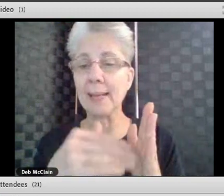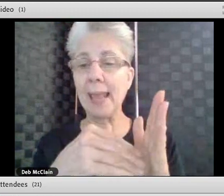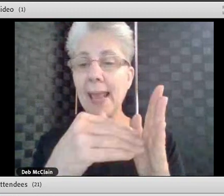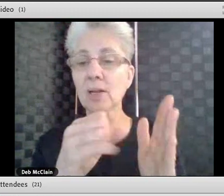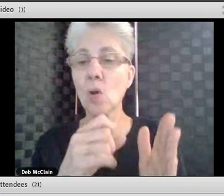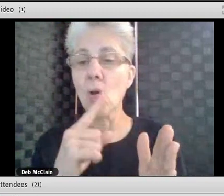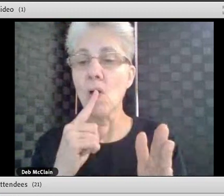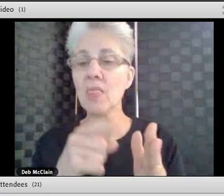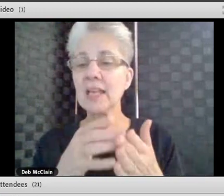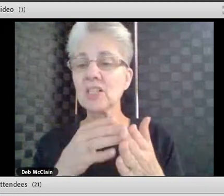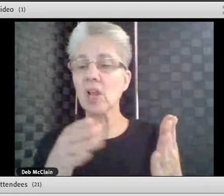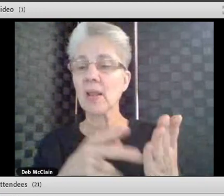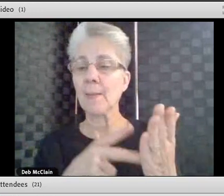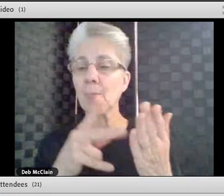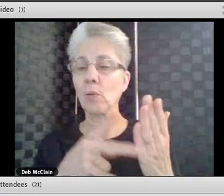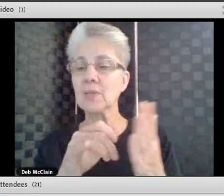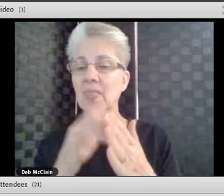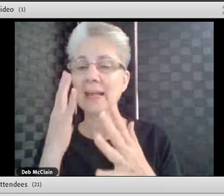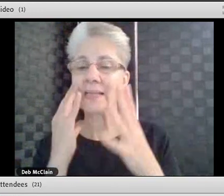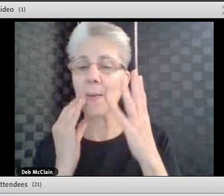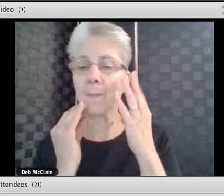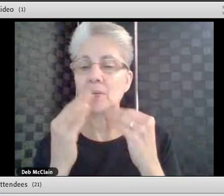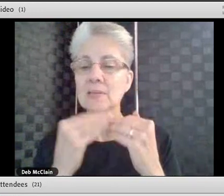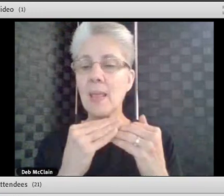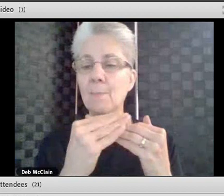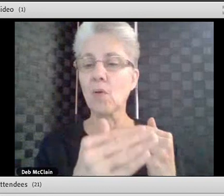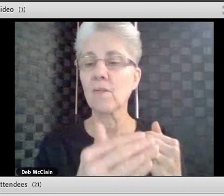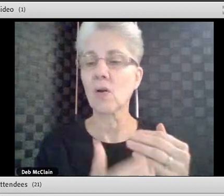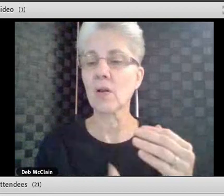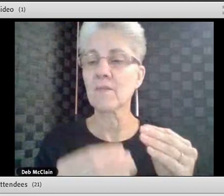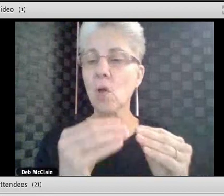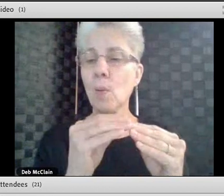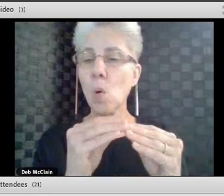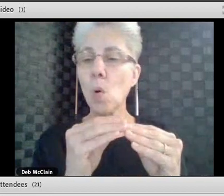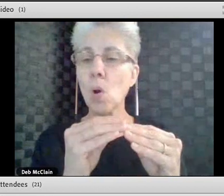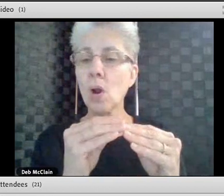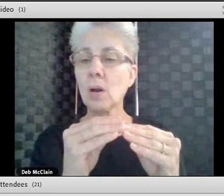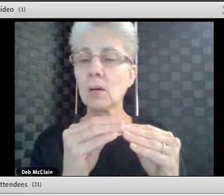Are people coming back time and time again, or are they programs that they experience and then move on?